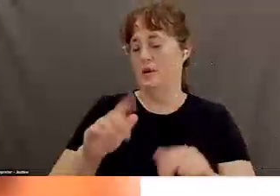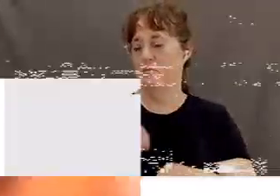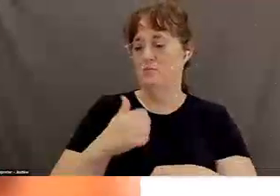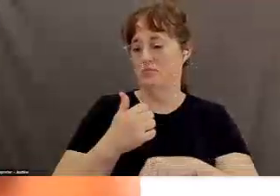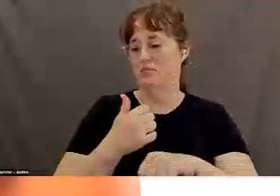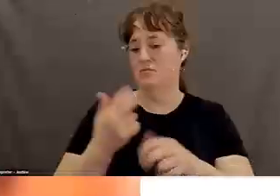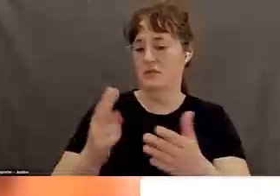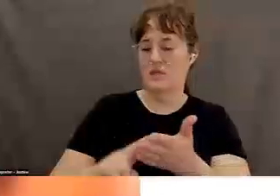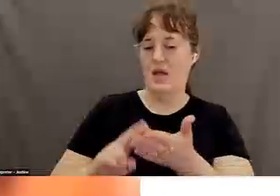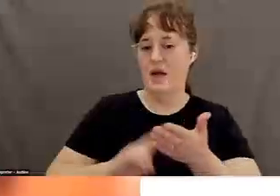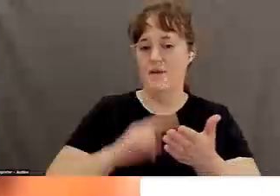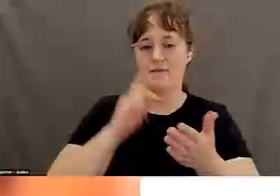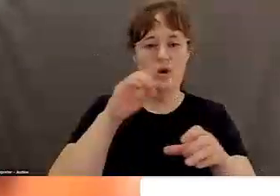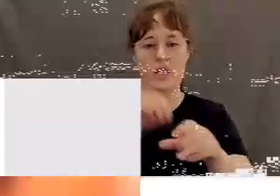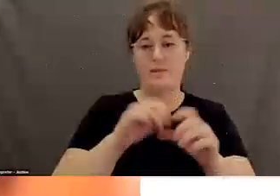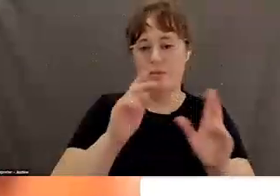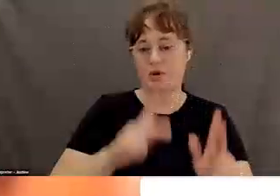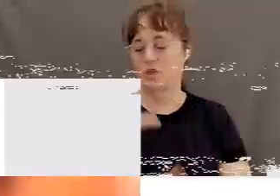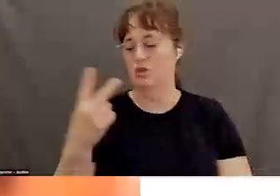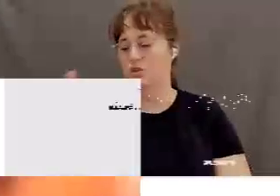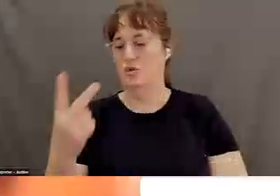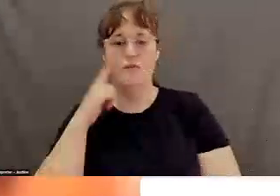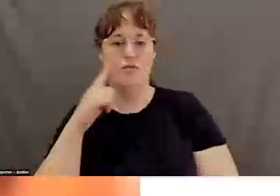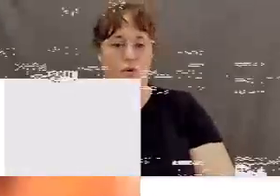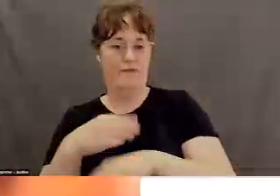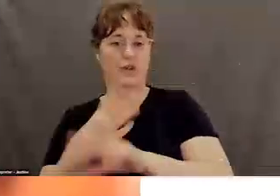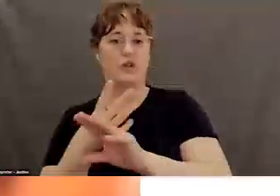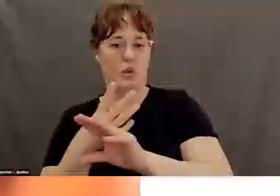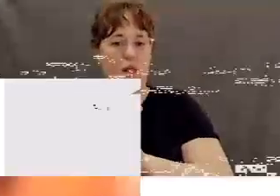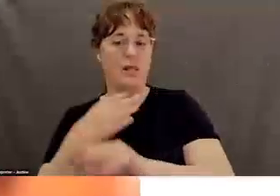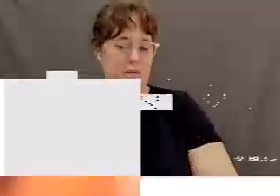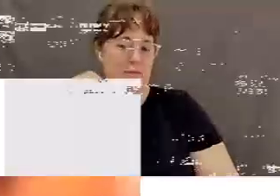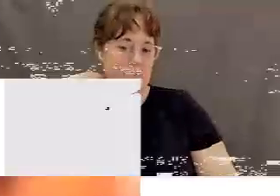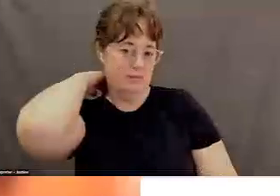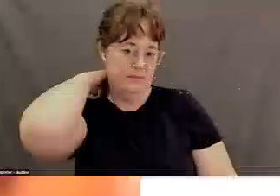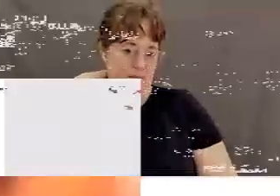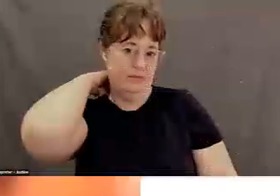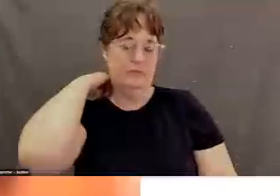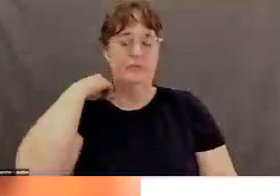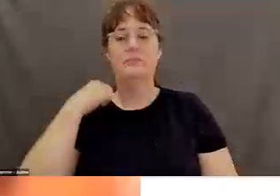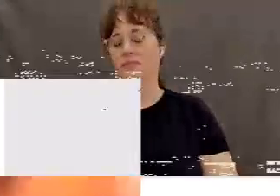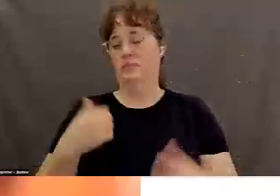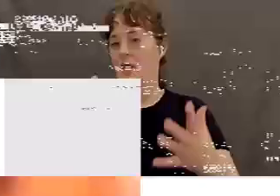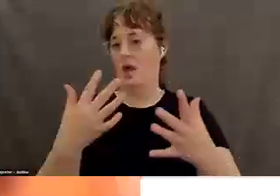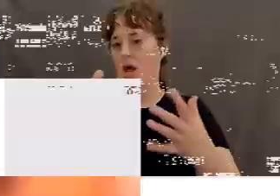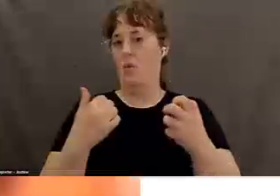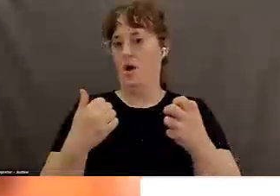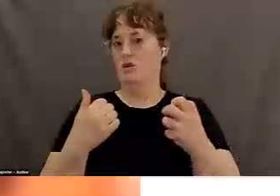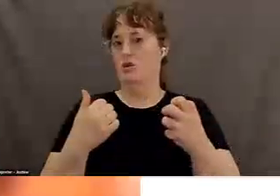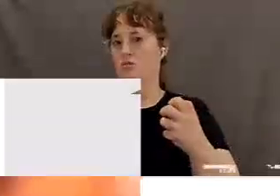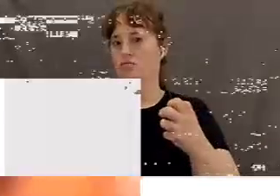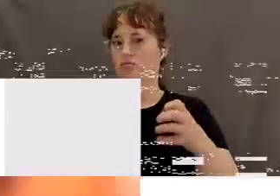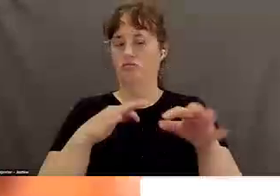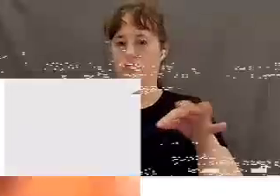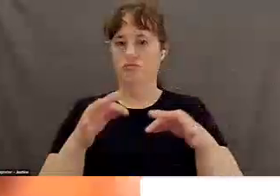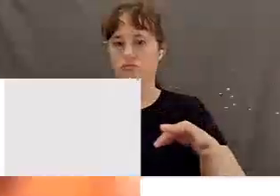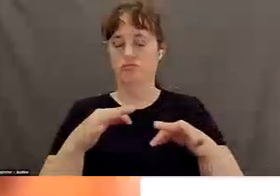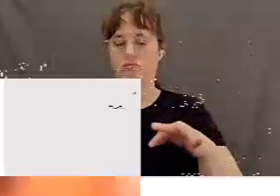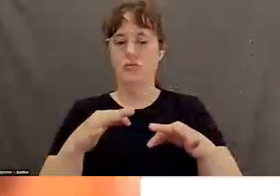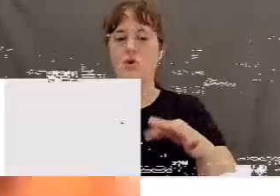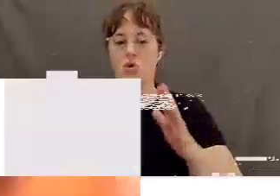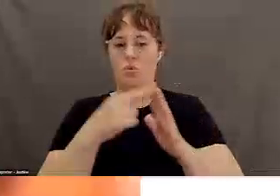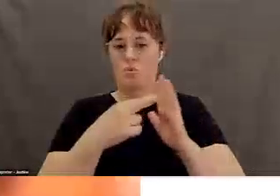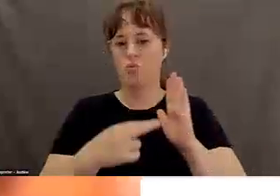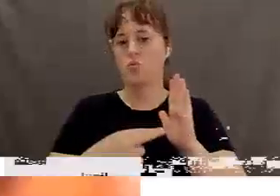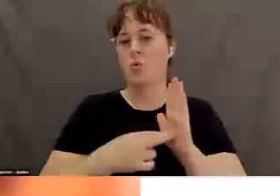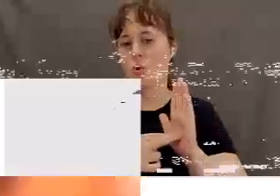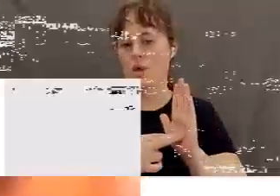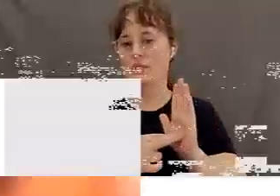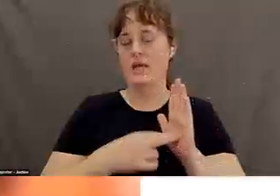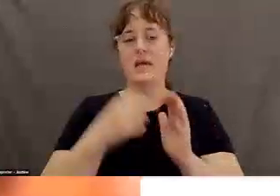Boardroom: Wonderful. Before we take these comments, I want to review our ground rules for in-person and virtual public comments. Each commenter will have 2 minutes.